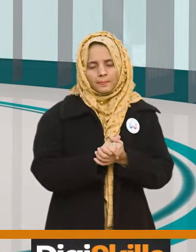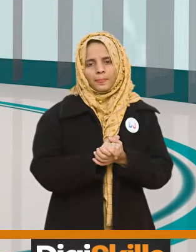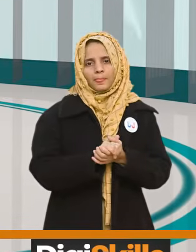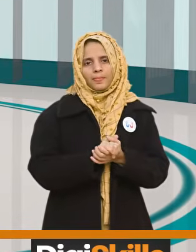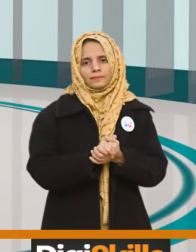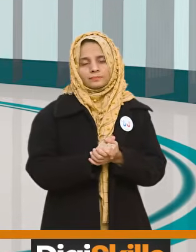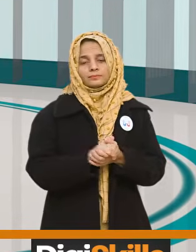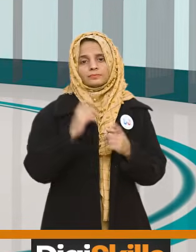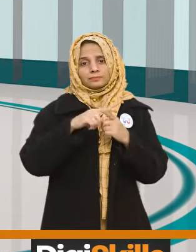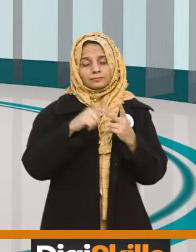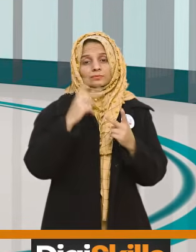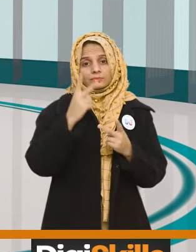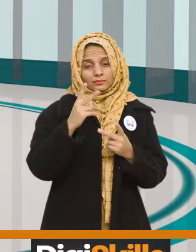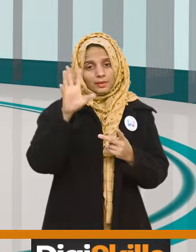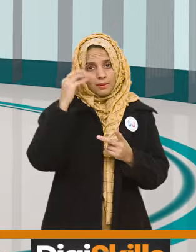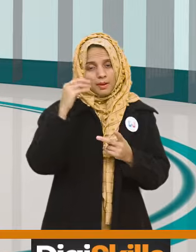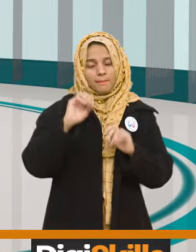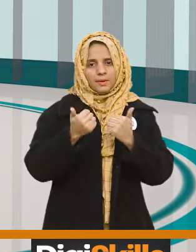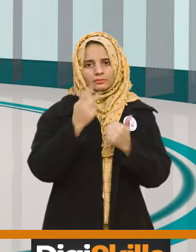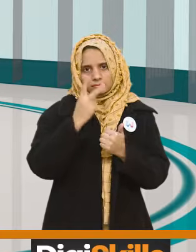bid, there are two possible outcomes.